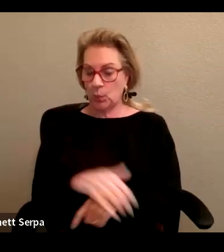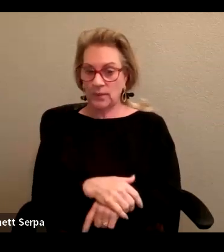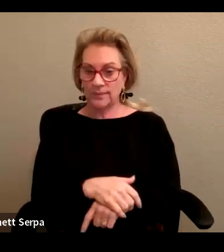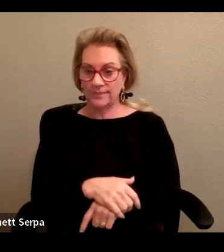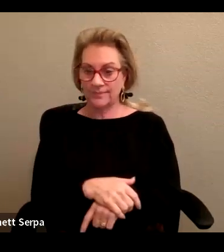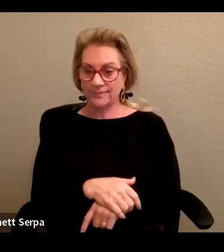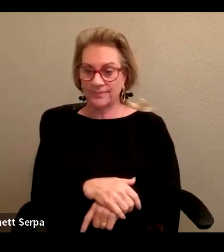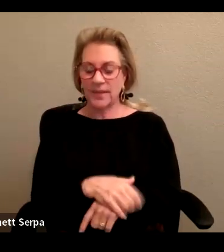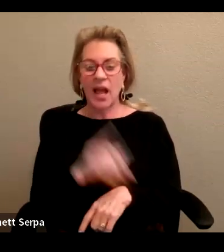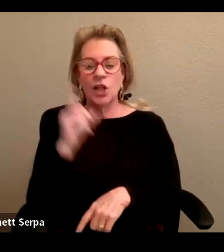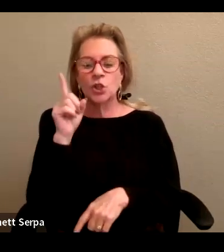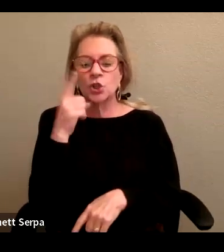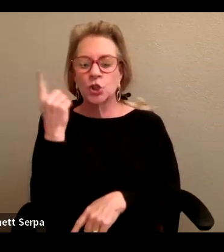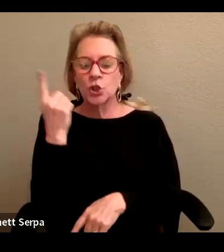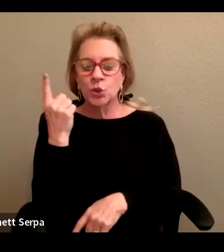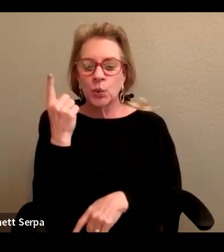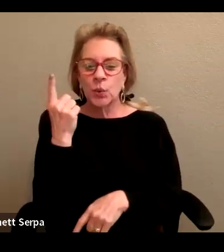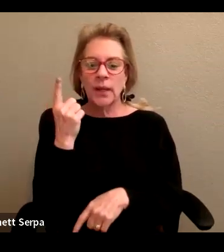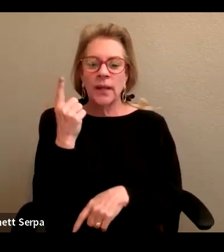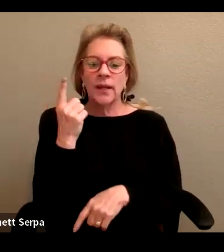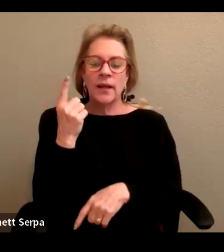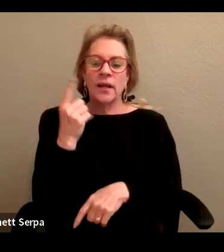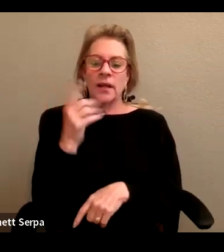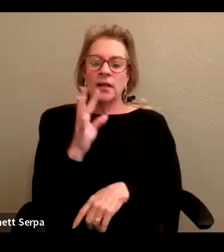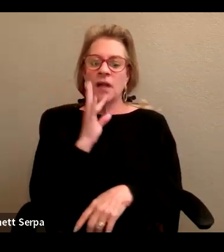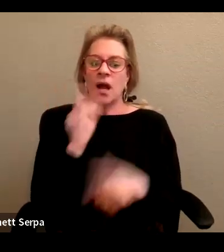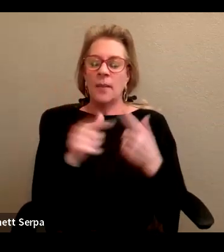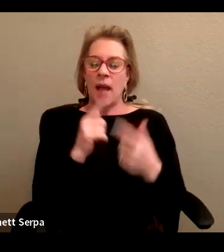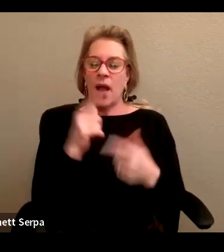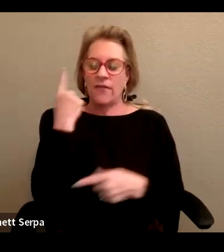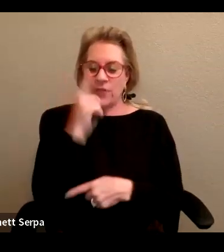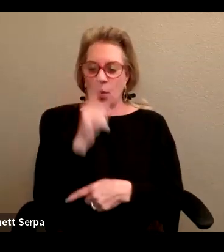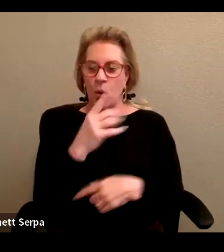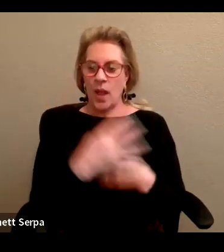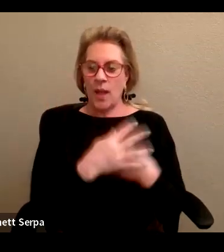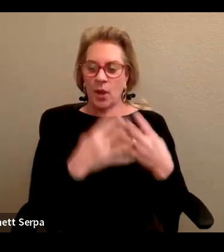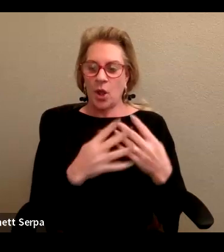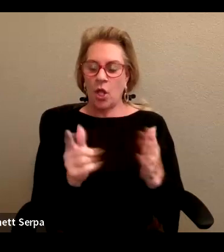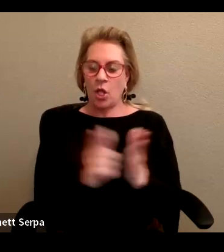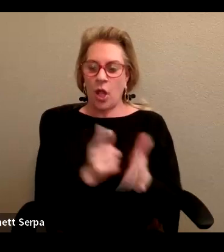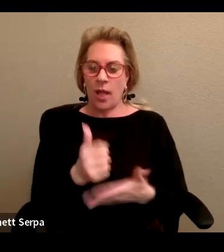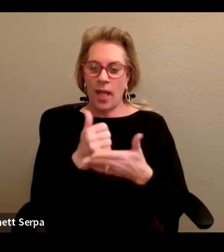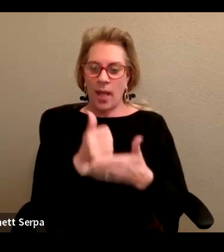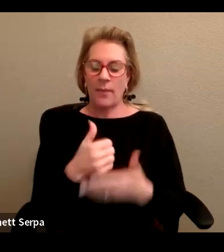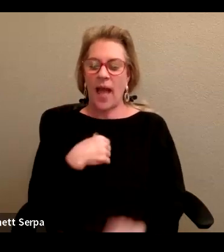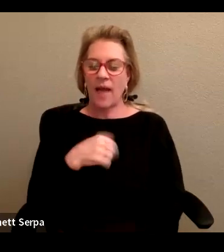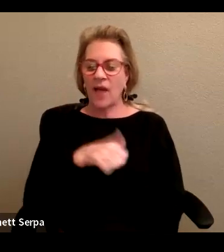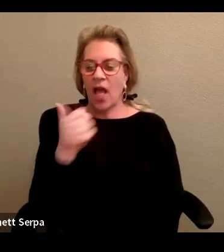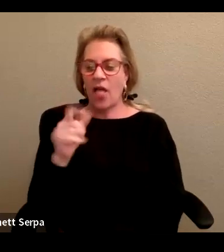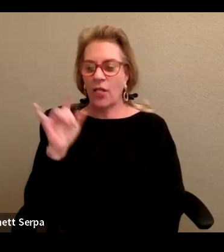just want to make a quick plug for immigration law help there's a a hyperlink on our immigrate